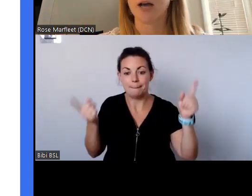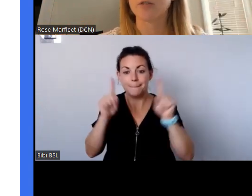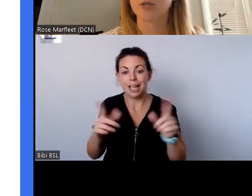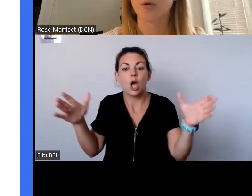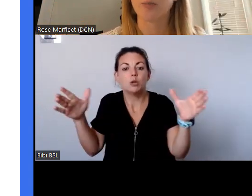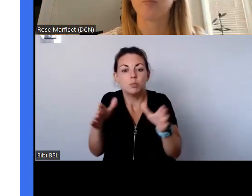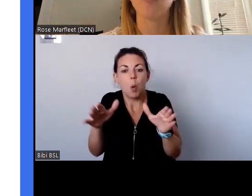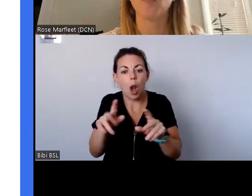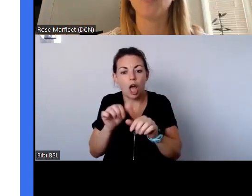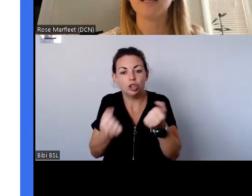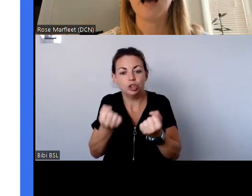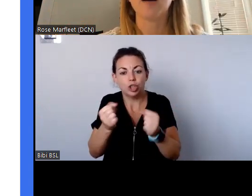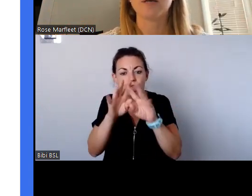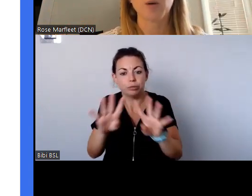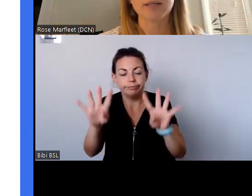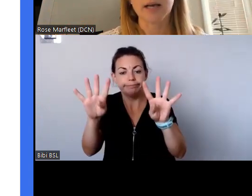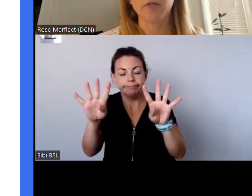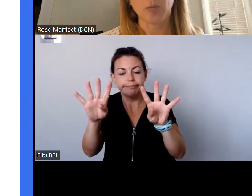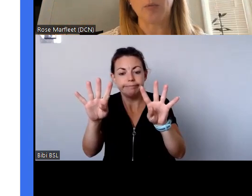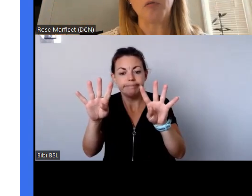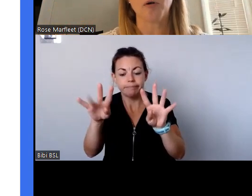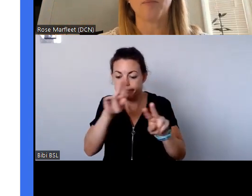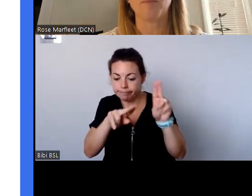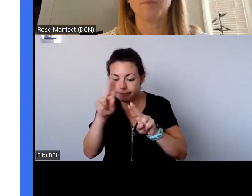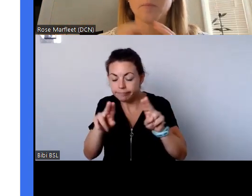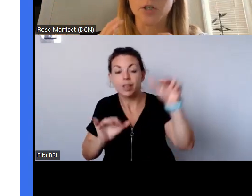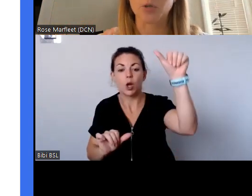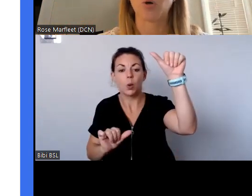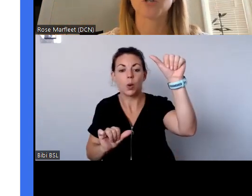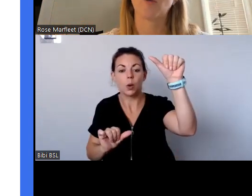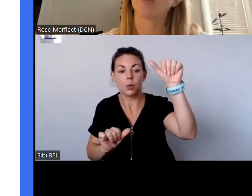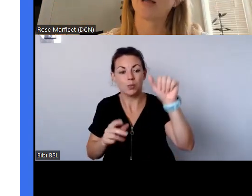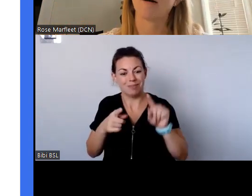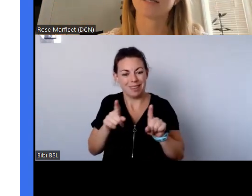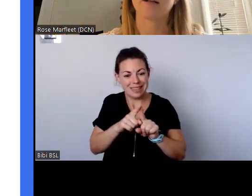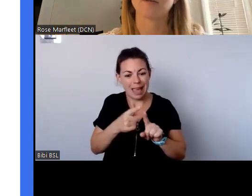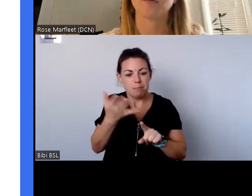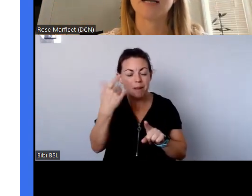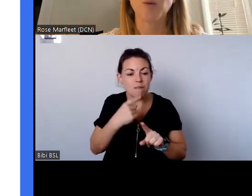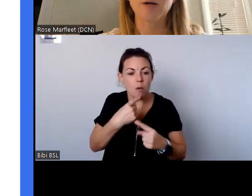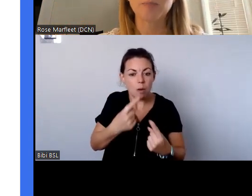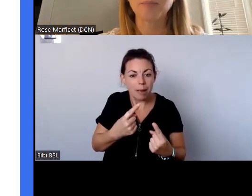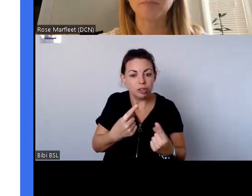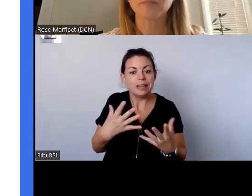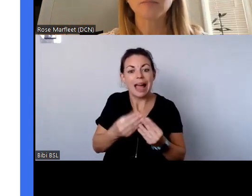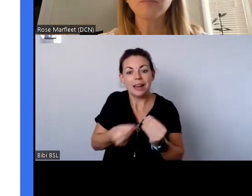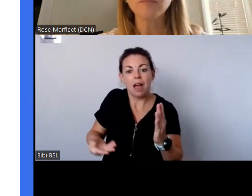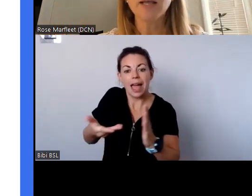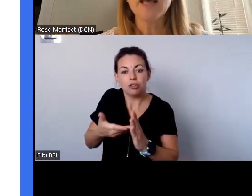that I've just spoken about before, as well as a few people from the Digital Culture Network and Arts Council as well.